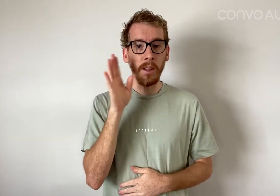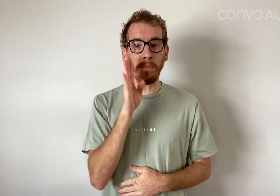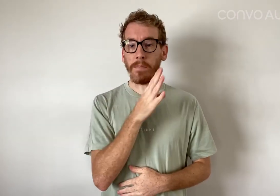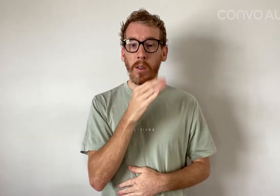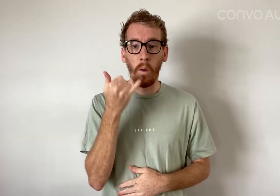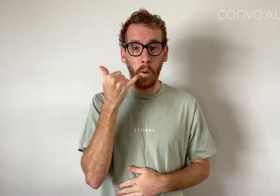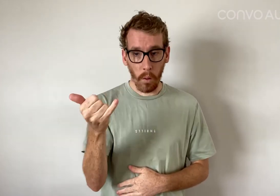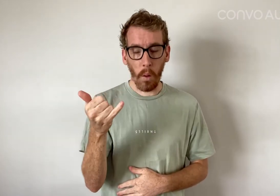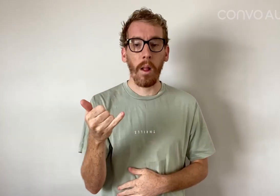and I miss the call,